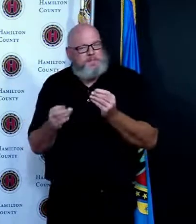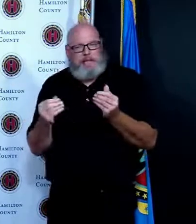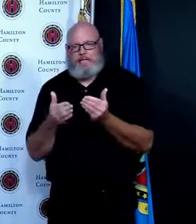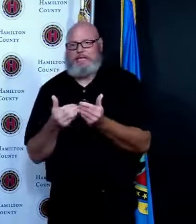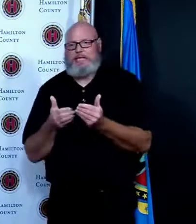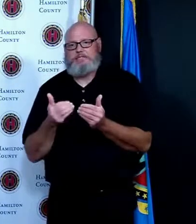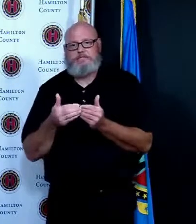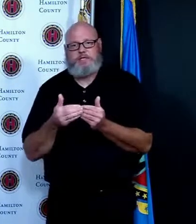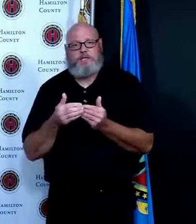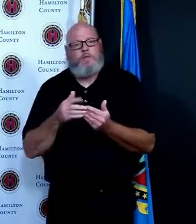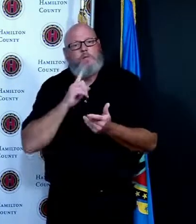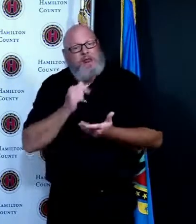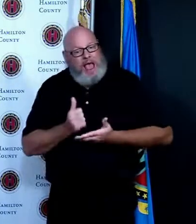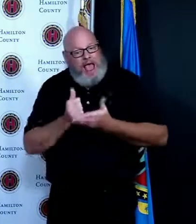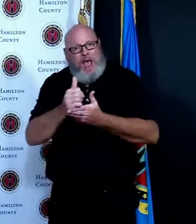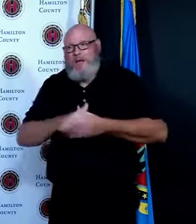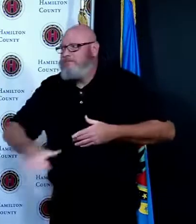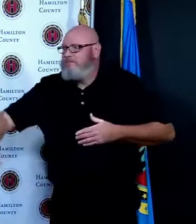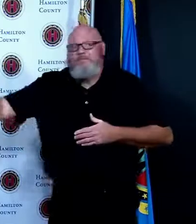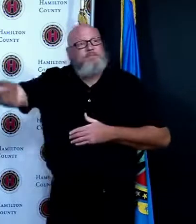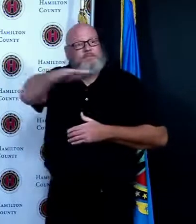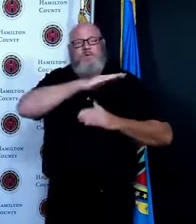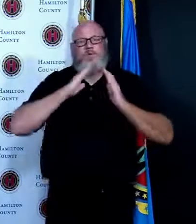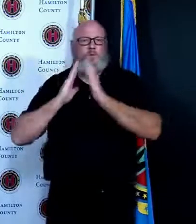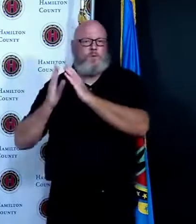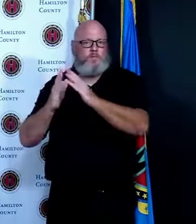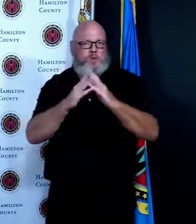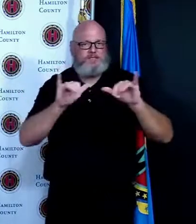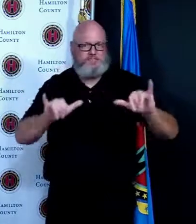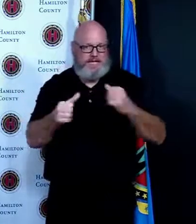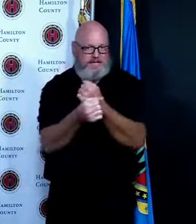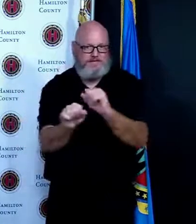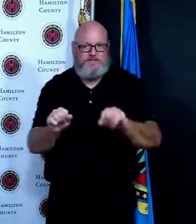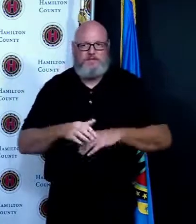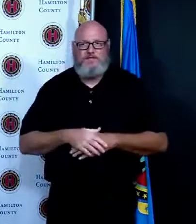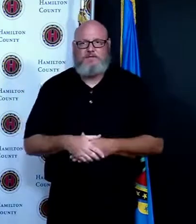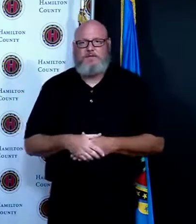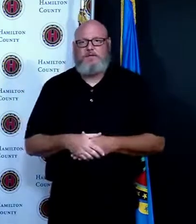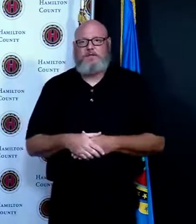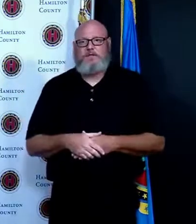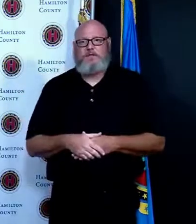a couple other things the Census ends tomorrow i know we've kind of talked about this in the